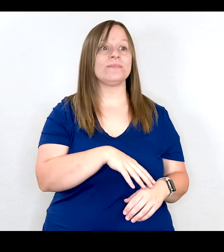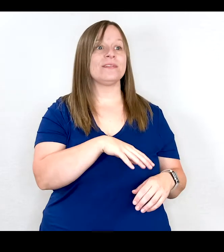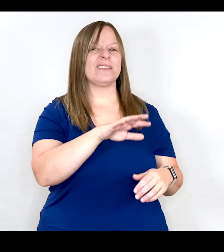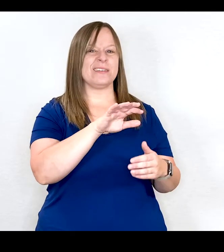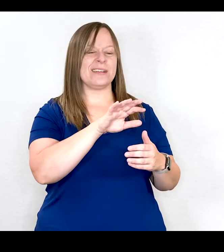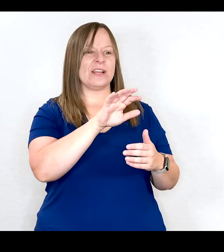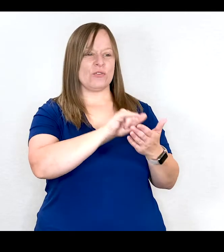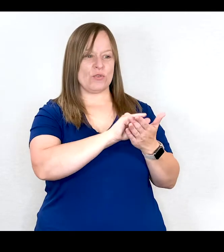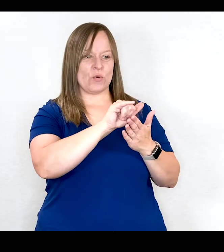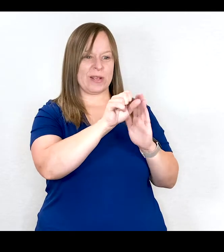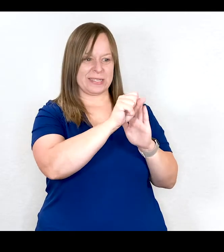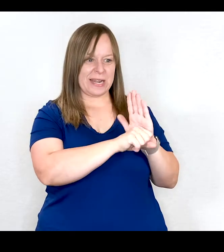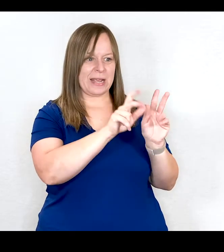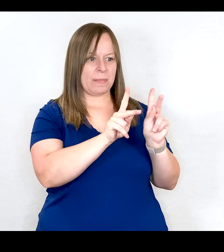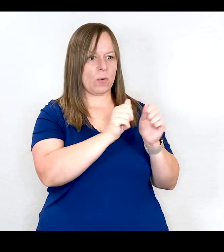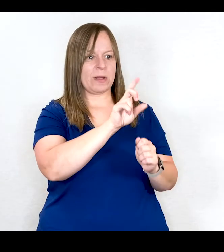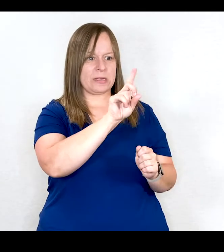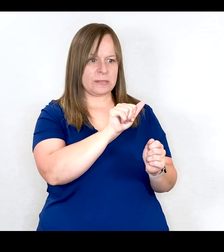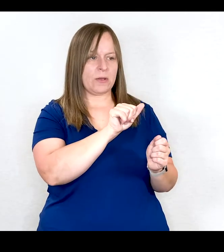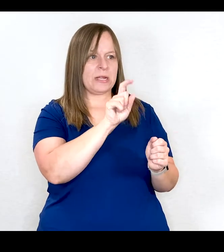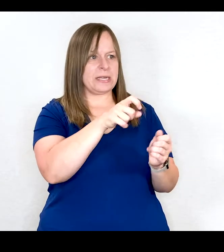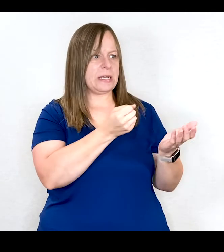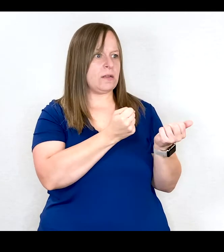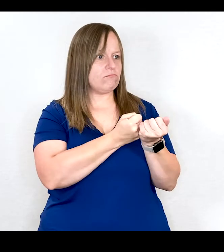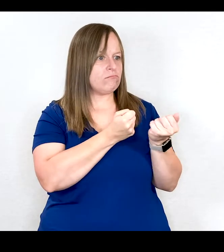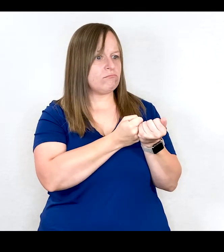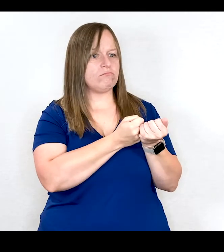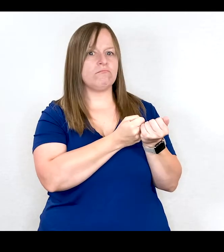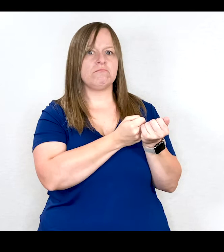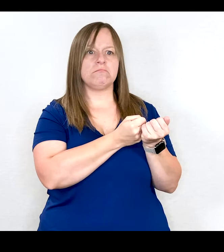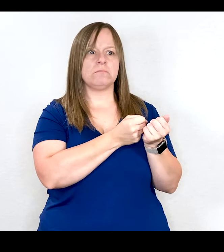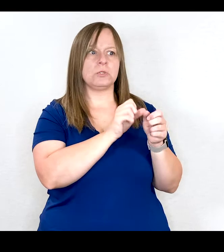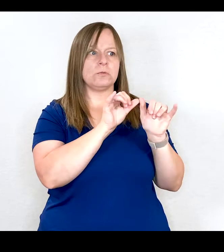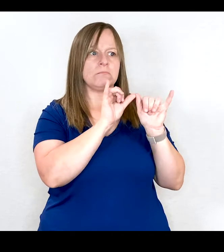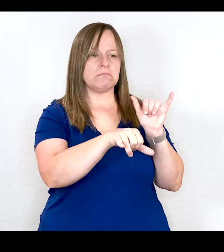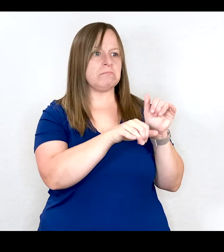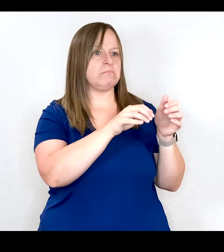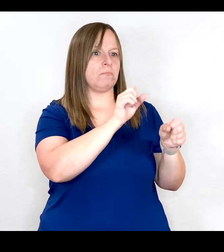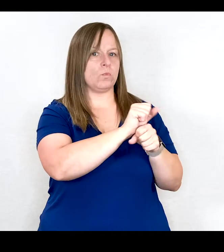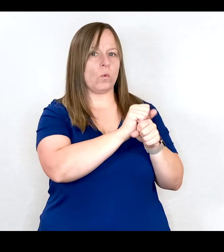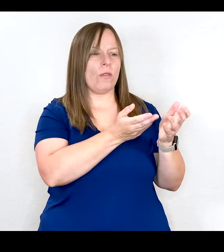In New York state, people with disabilities that need assistance to remain employed can receive services through